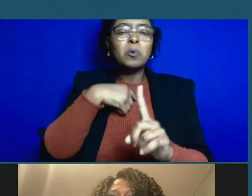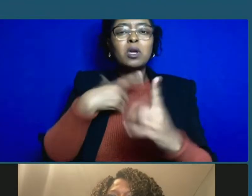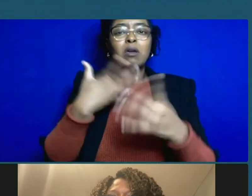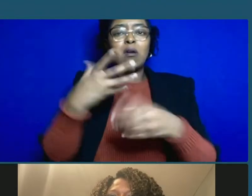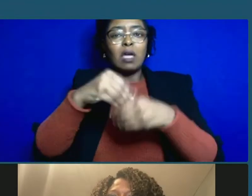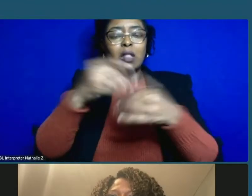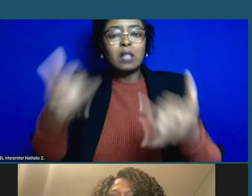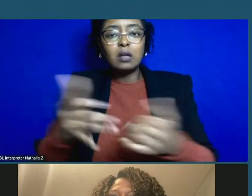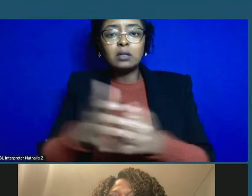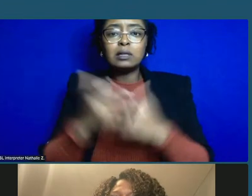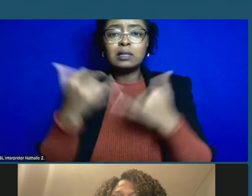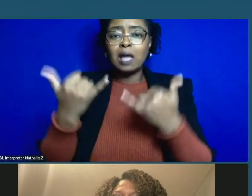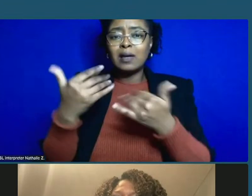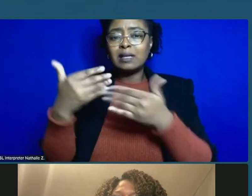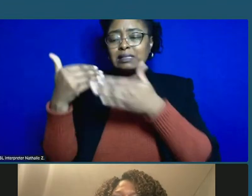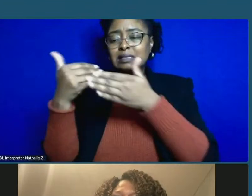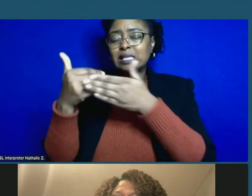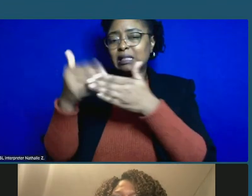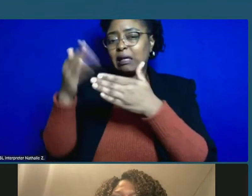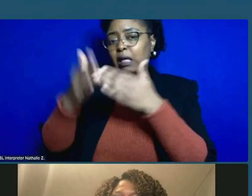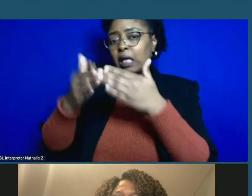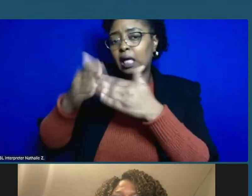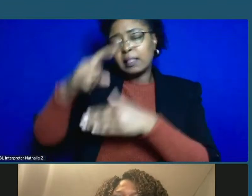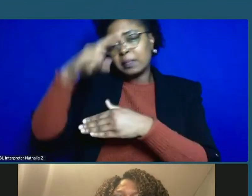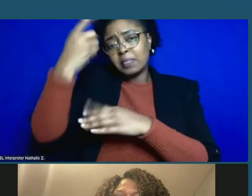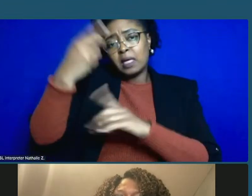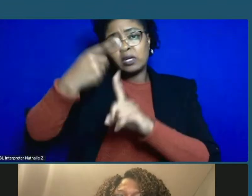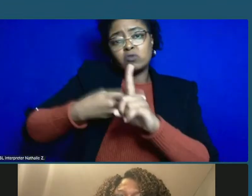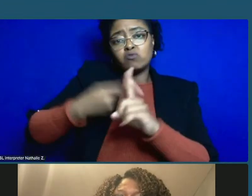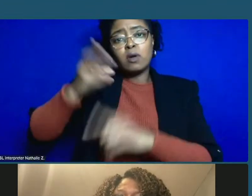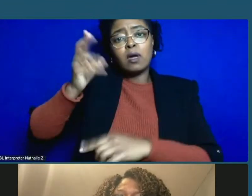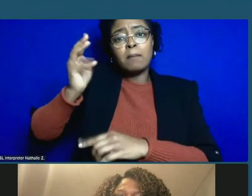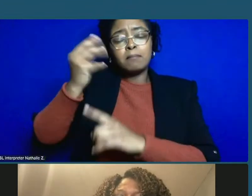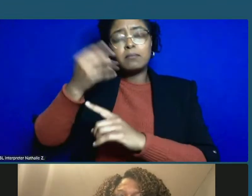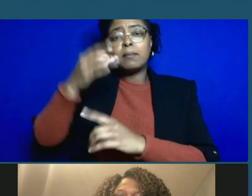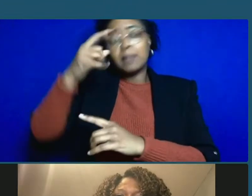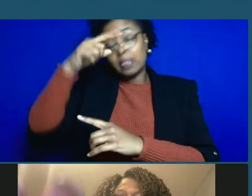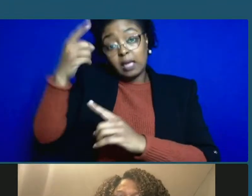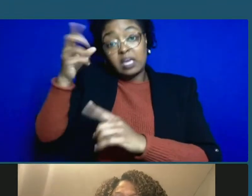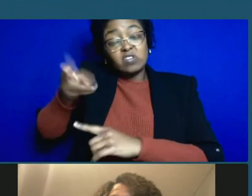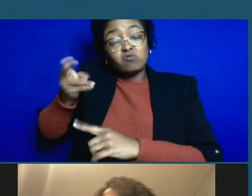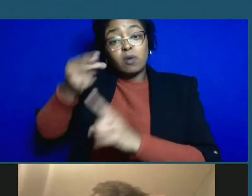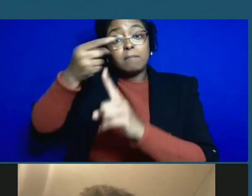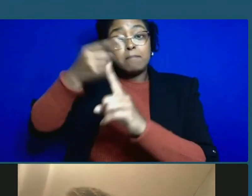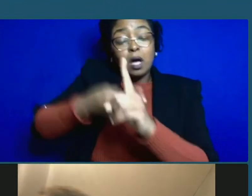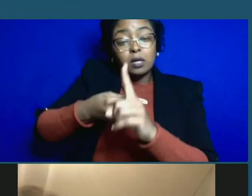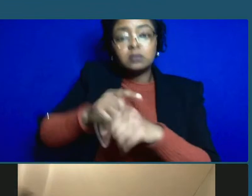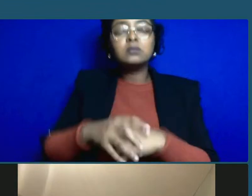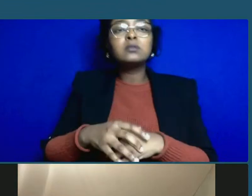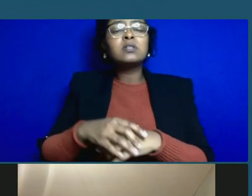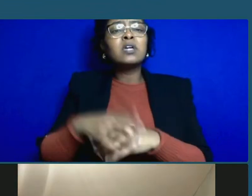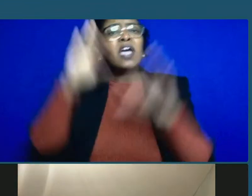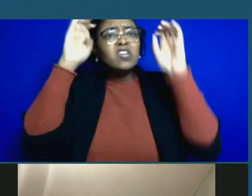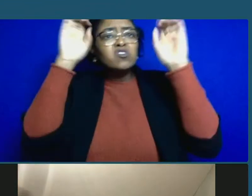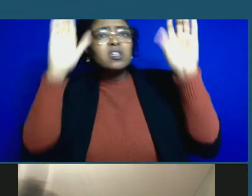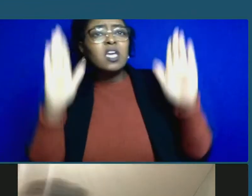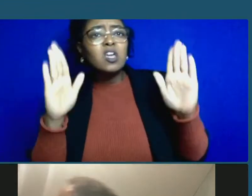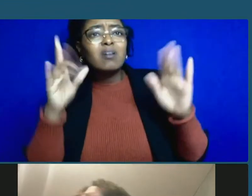the general environment we find ourselves in We're here at towards the end of Black History